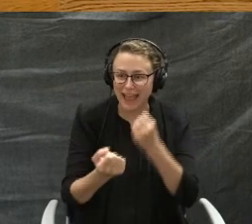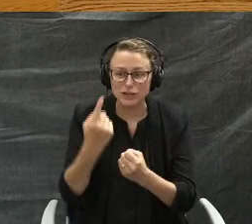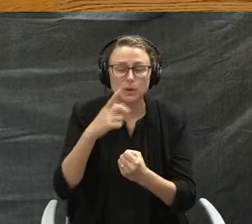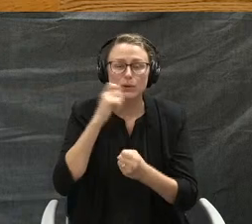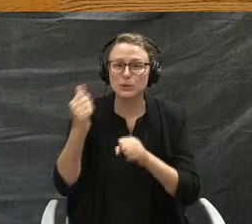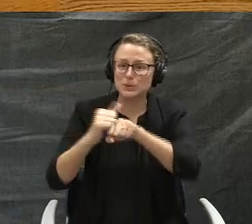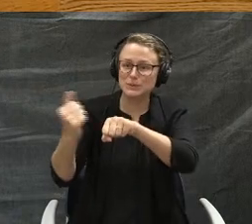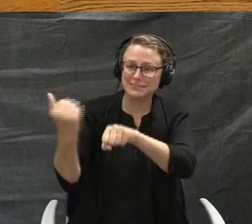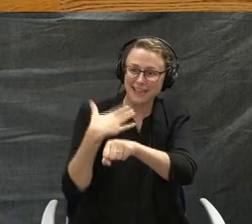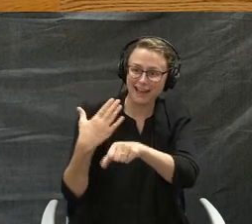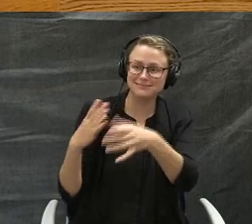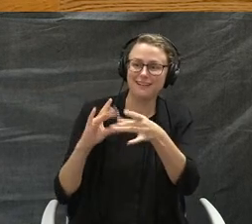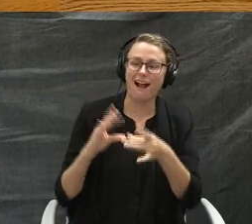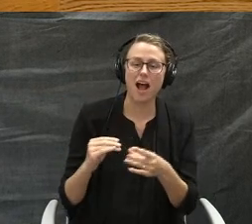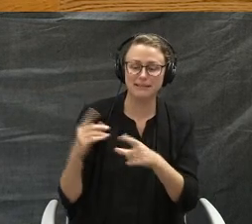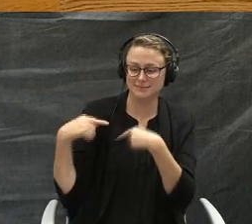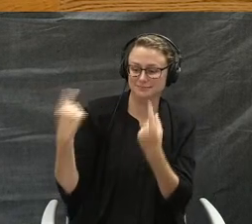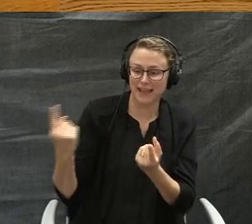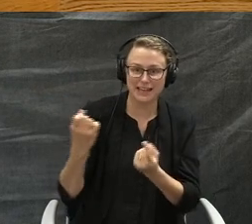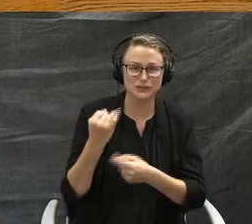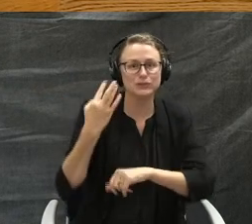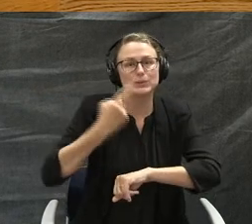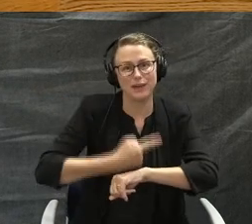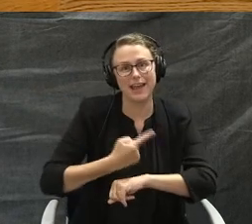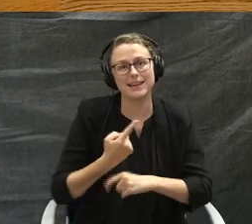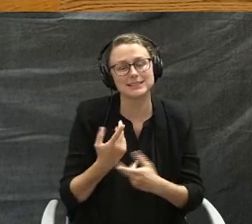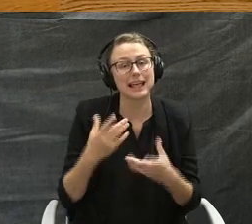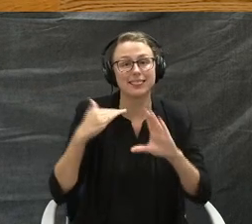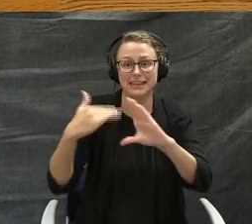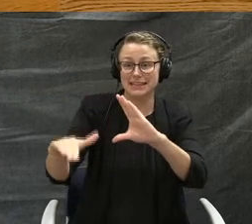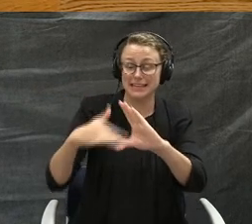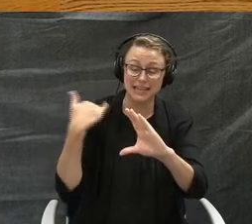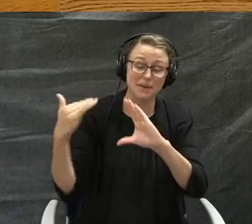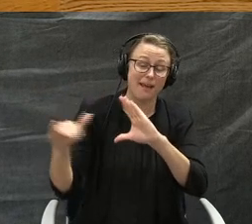comments over the past couple of days. The emails that have been